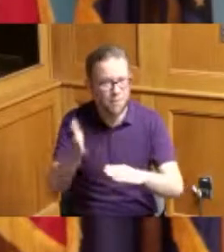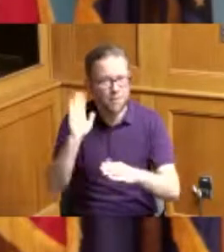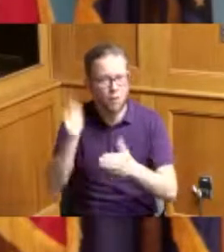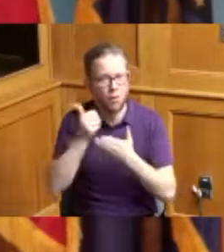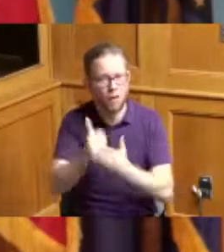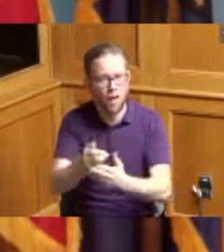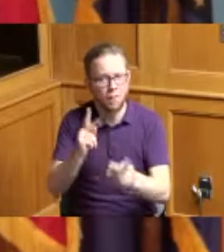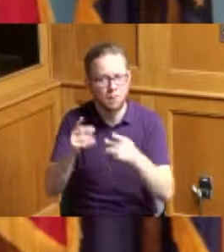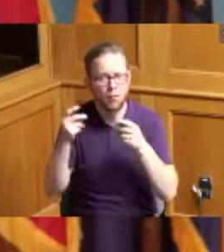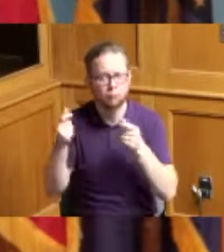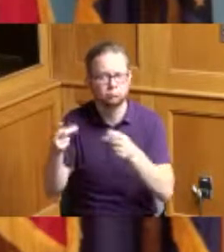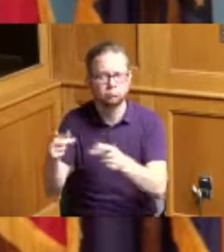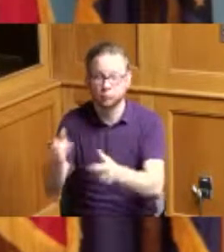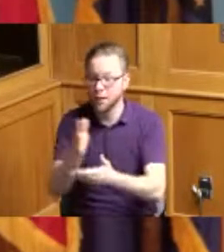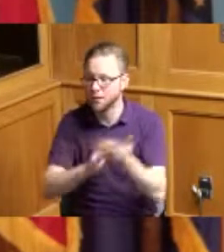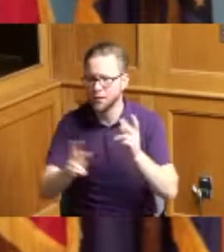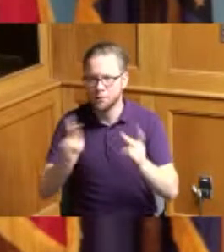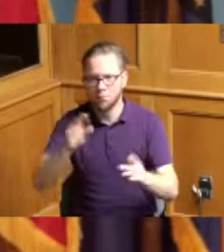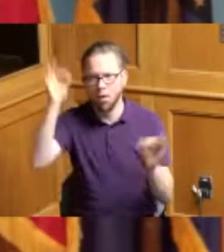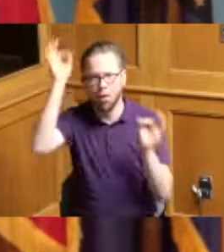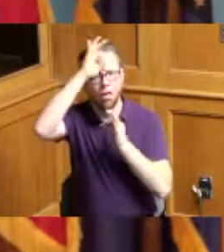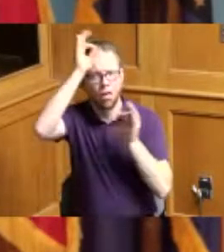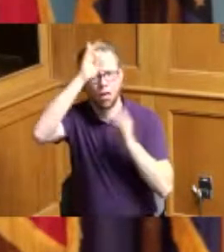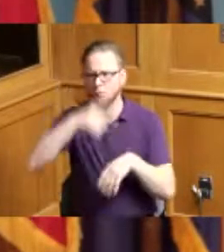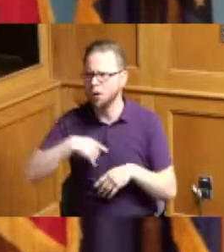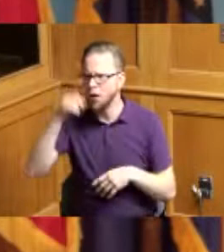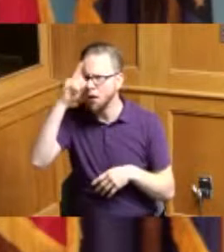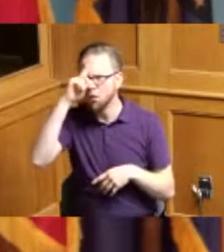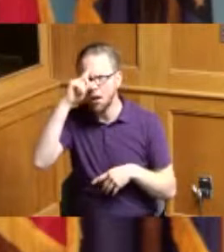they're in the waiting room they think that they are you know they filled it out they think they're